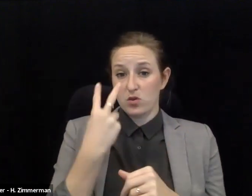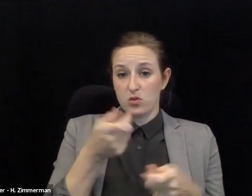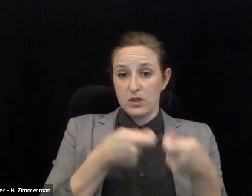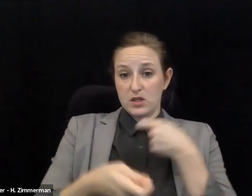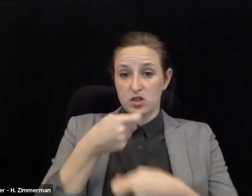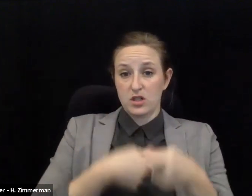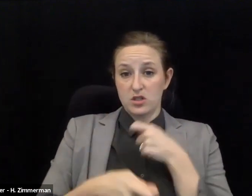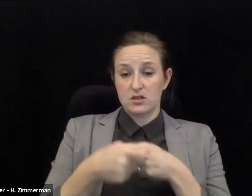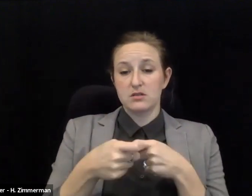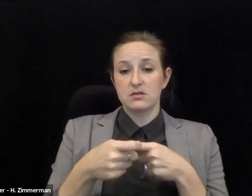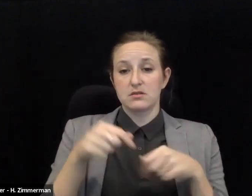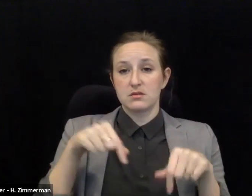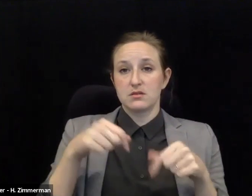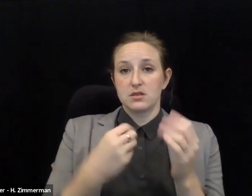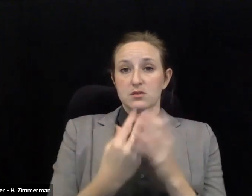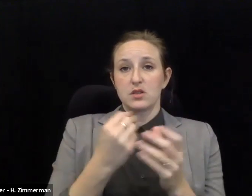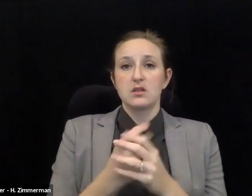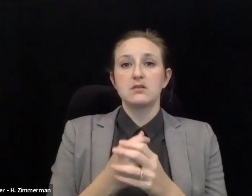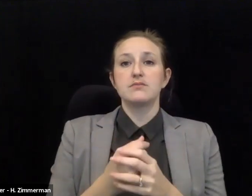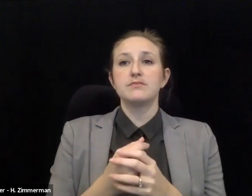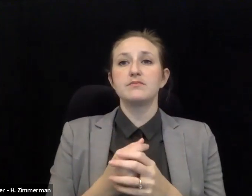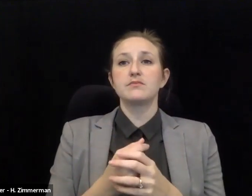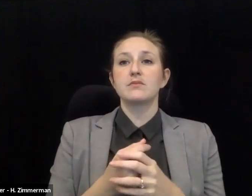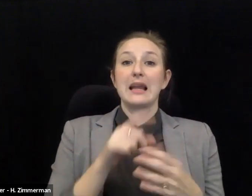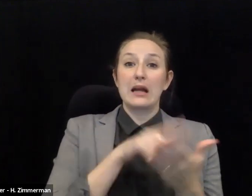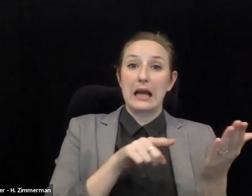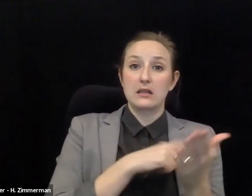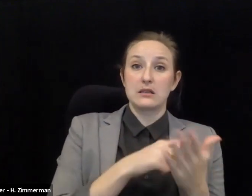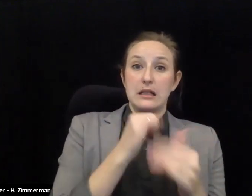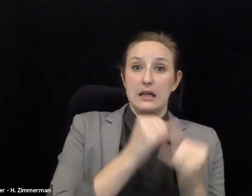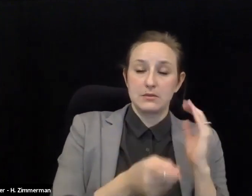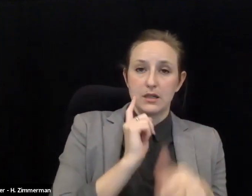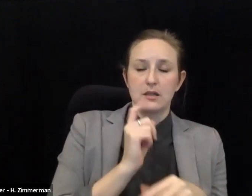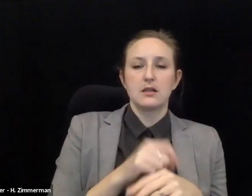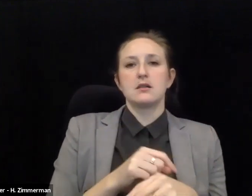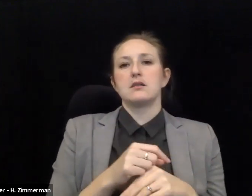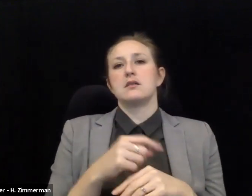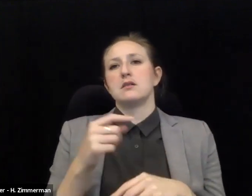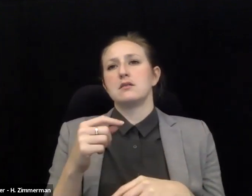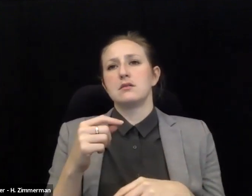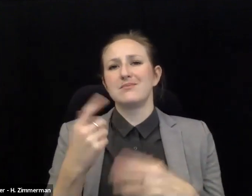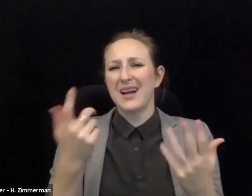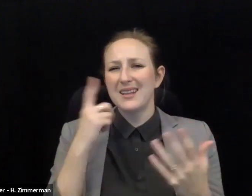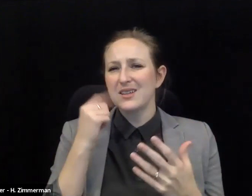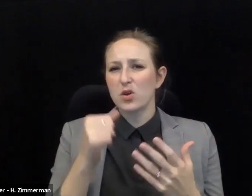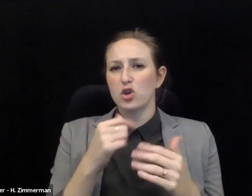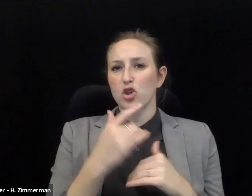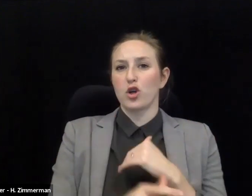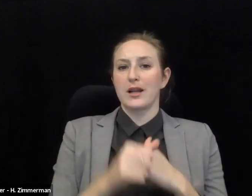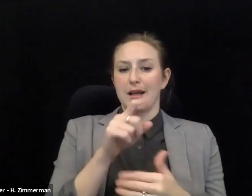exchanges that were canceled last minute. Due to COVID and the uncertainty. And I think those early cancellations really spurred us